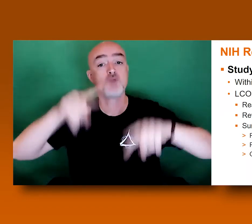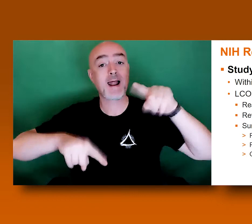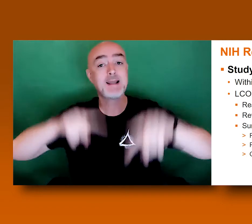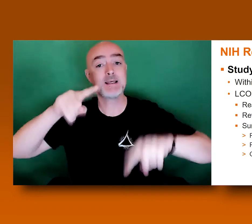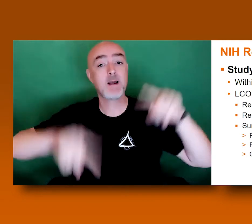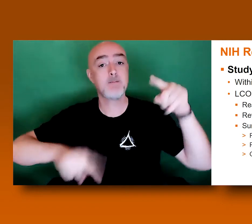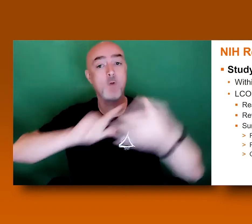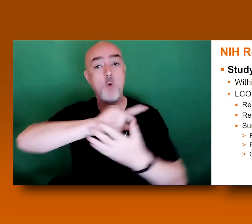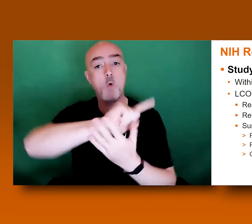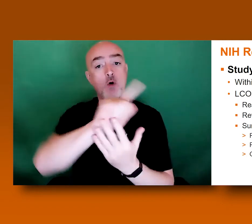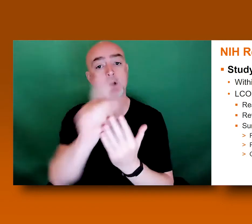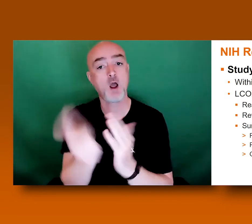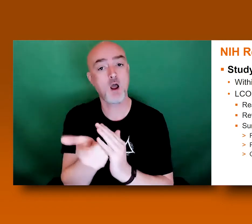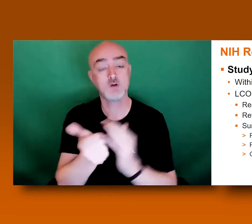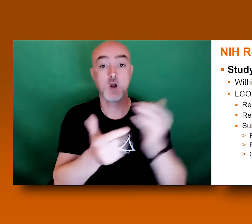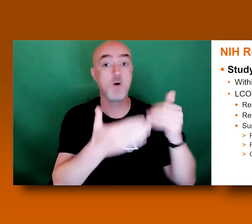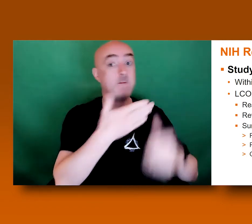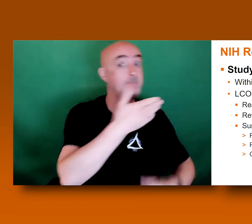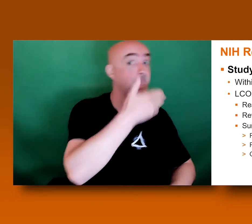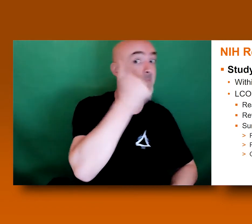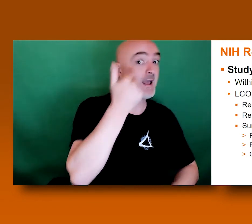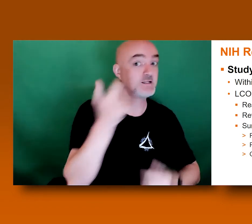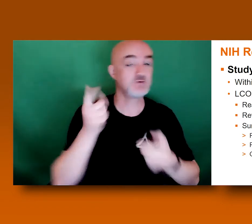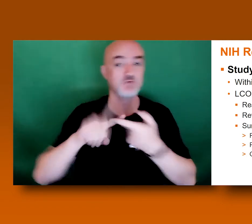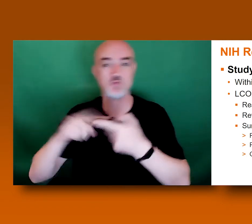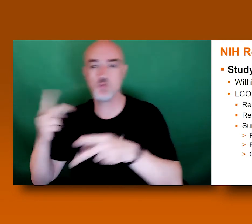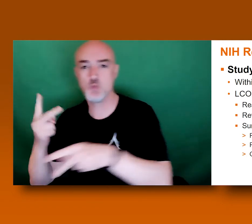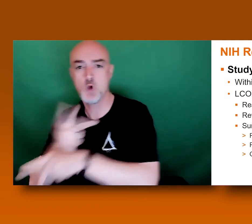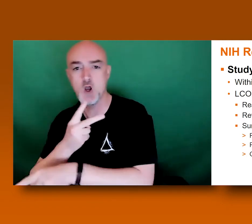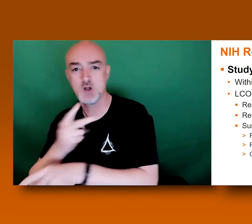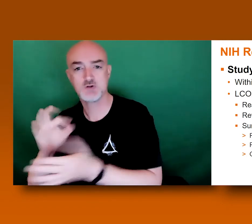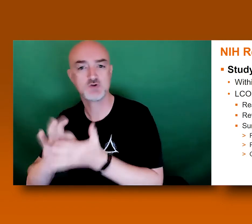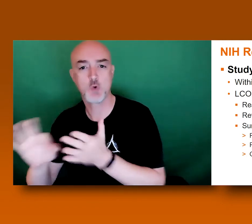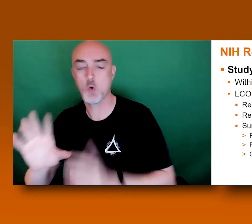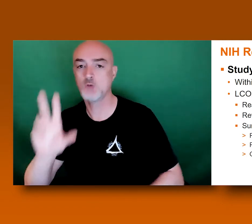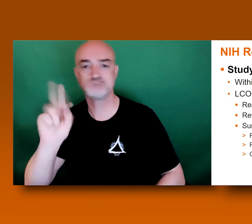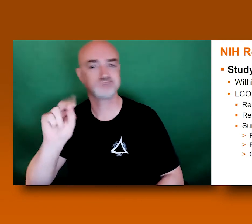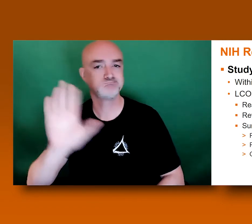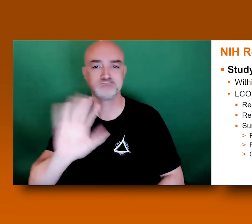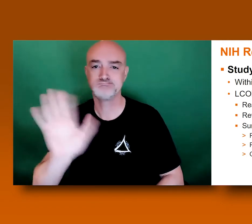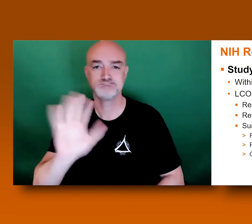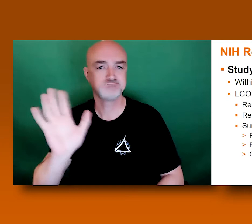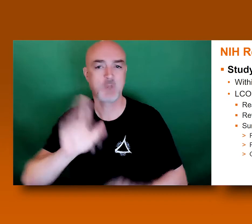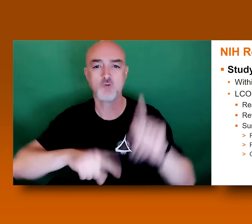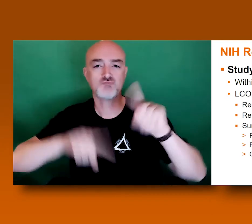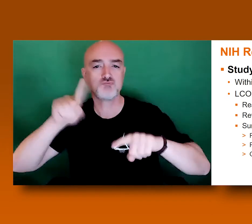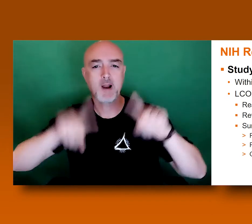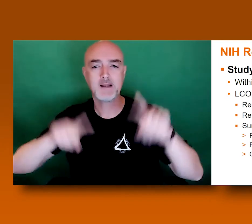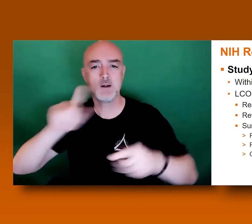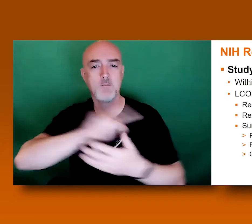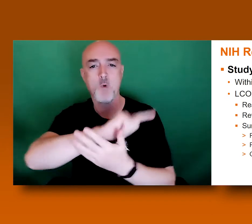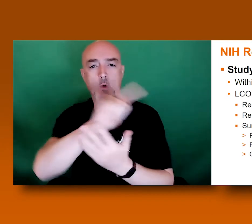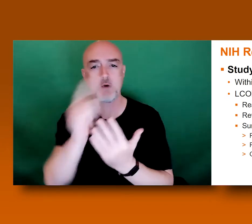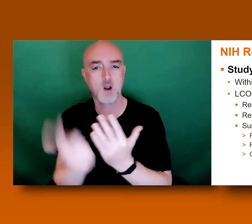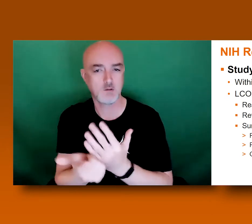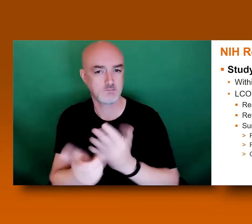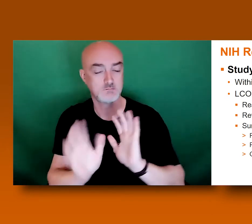and we take that collective amount of applications and we go through and figure out which-- we rank them not best from worst